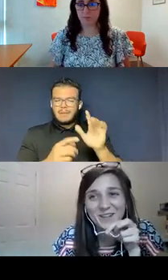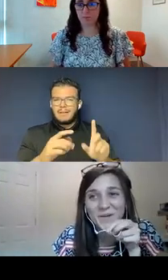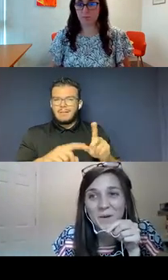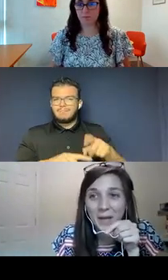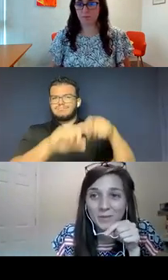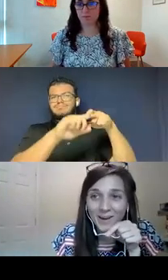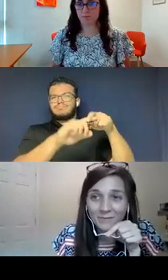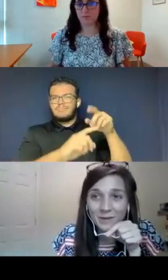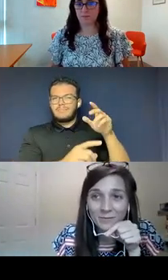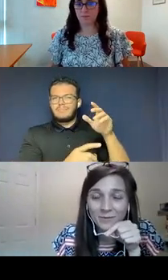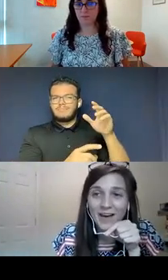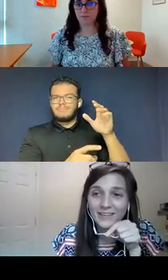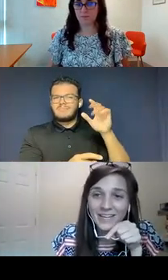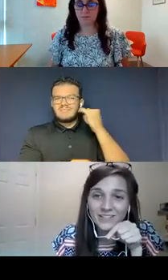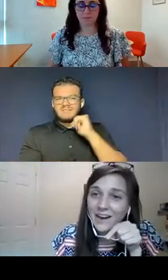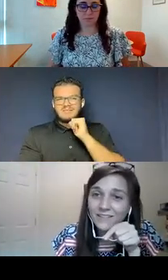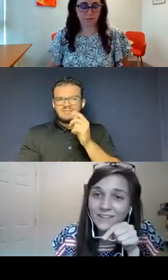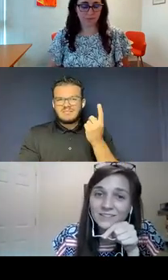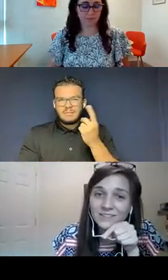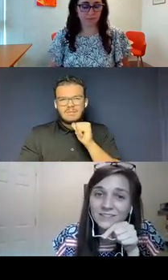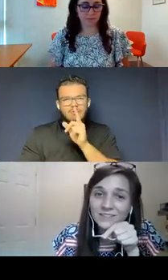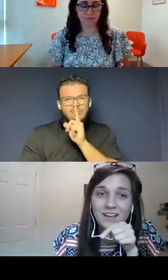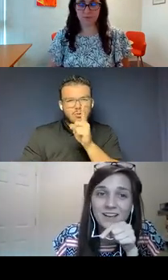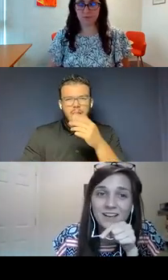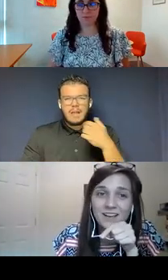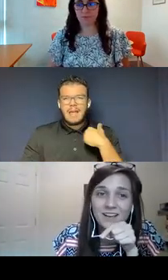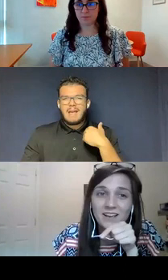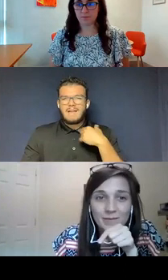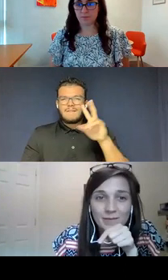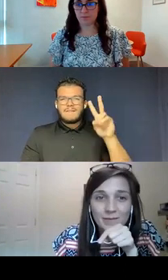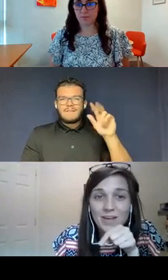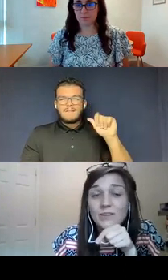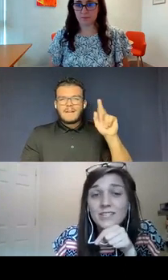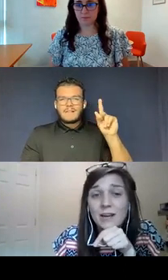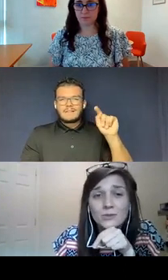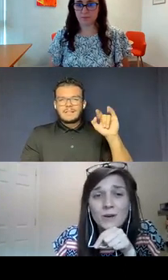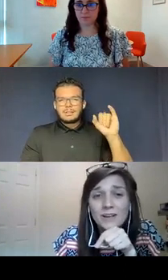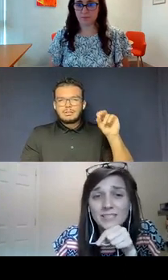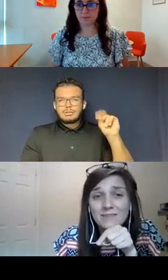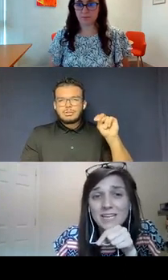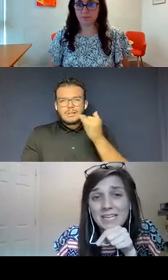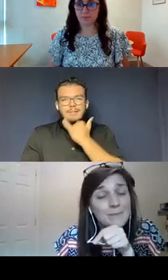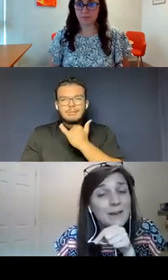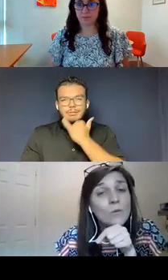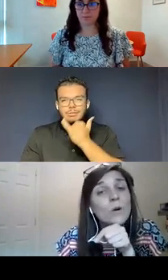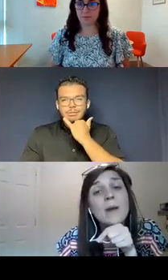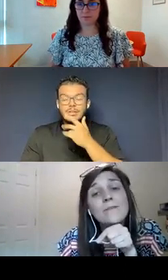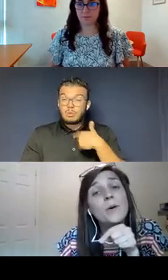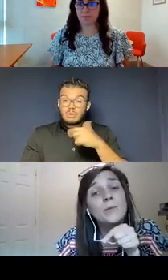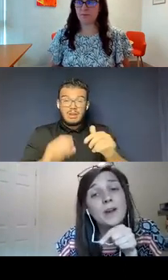So we help a lot of people with validation errors. And you can reach out to us via email or by phone.